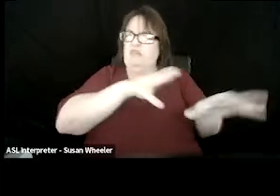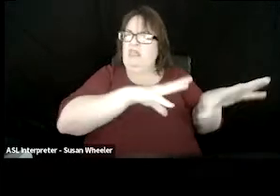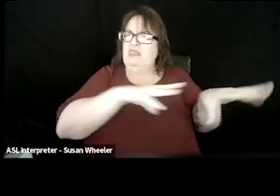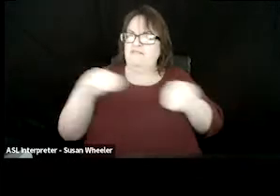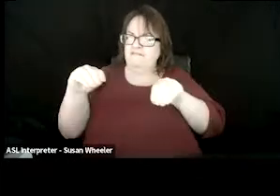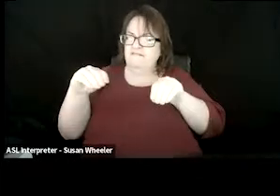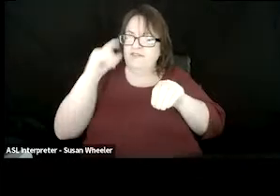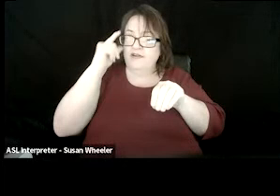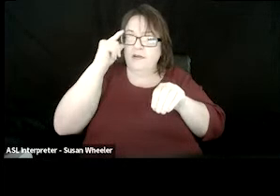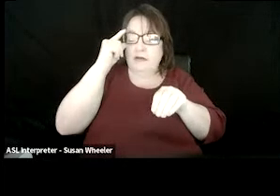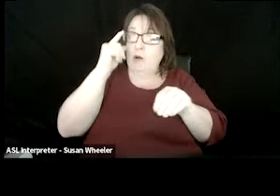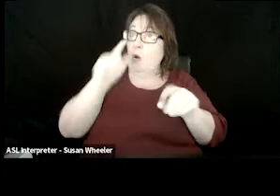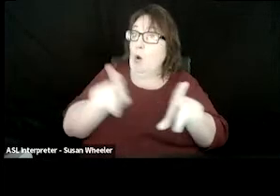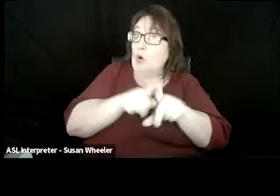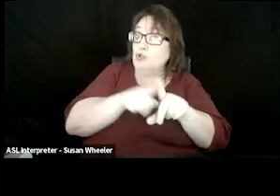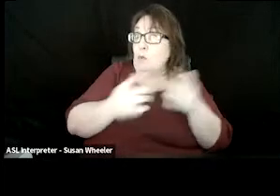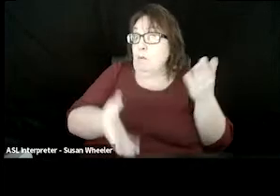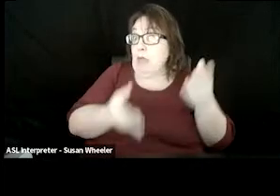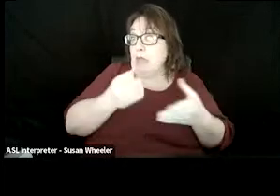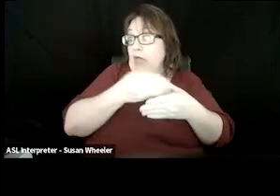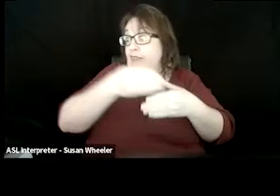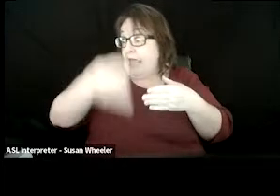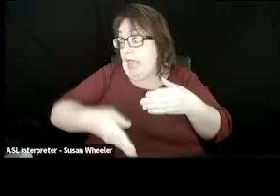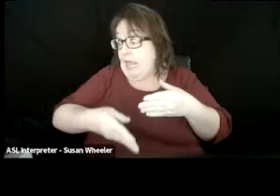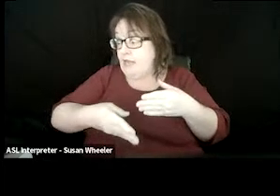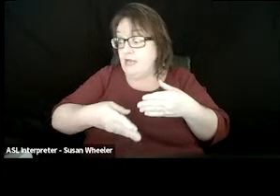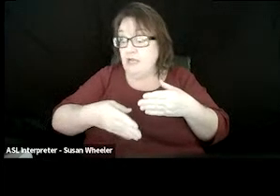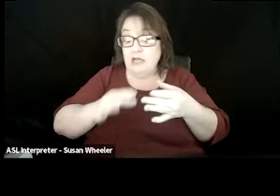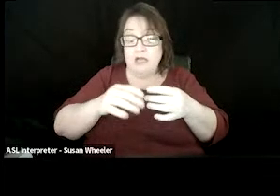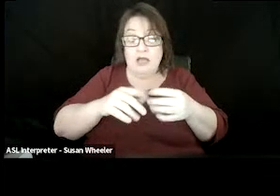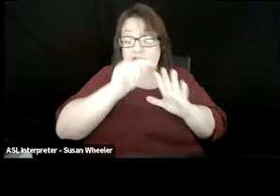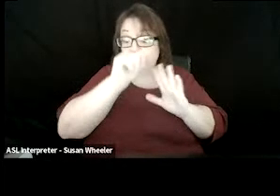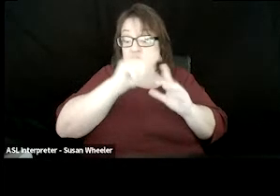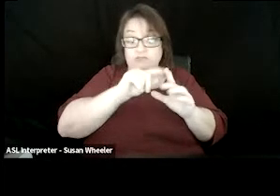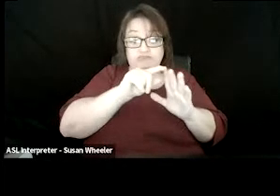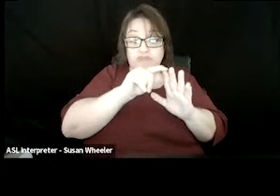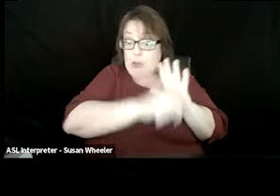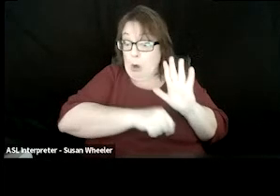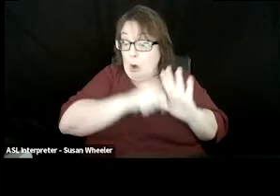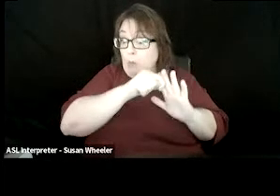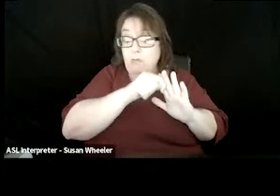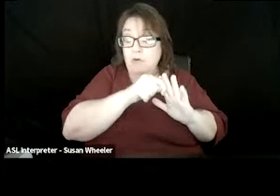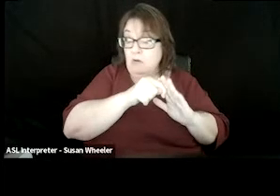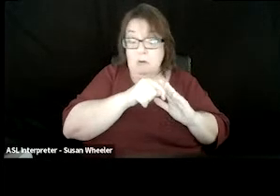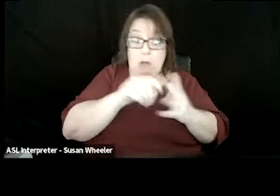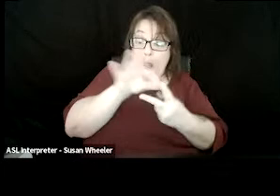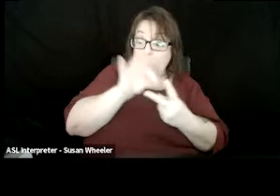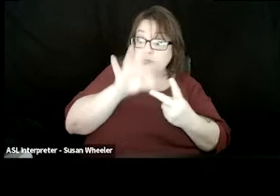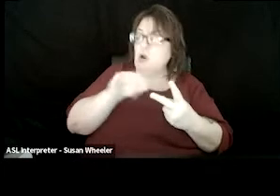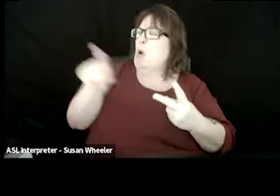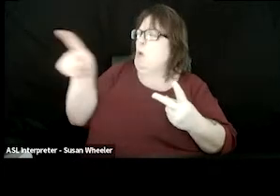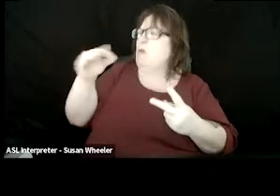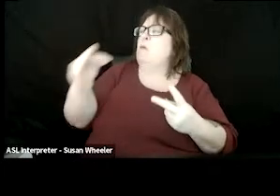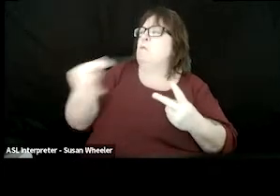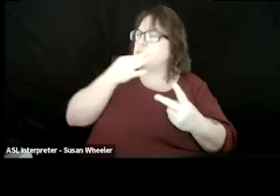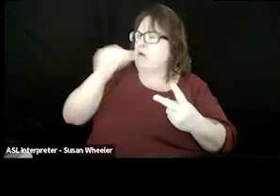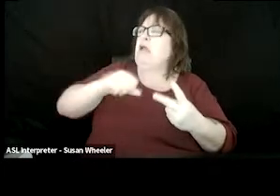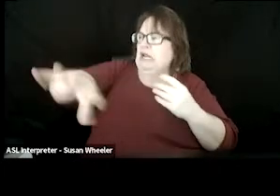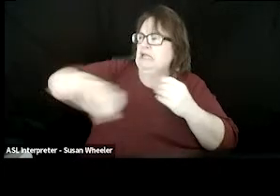and then there might be an option at the end of a term that would allow your employer to extend the agreement further.